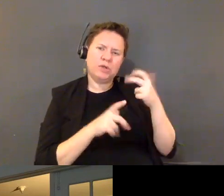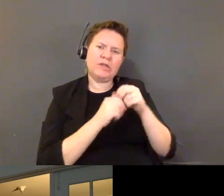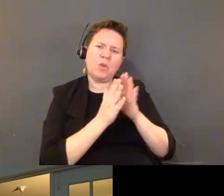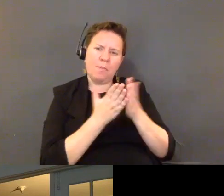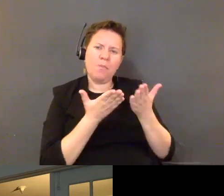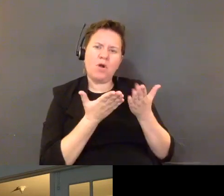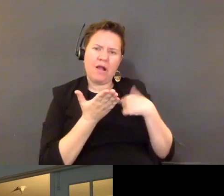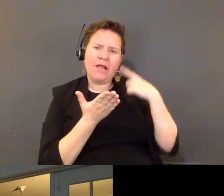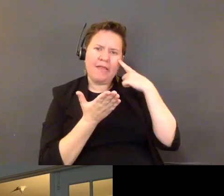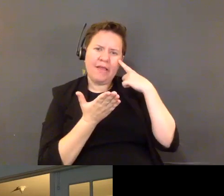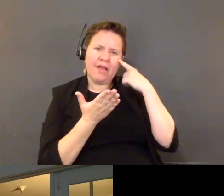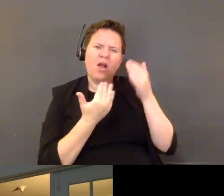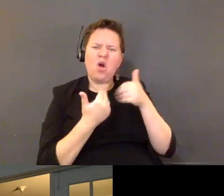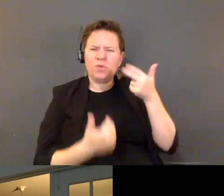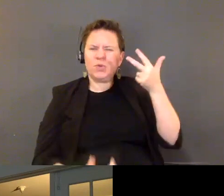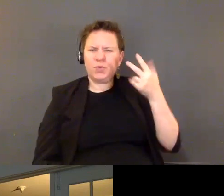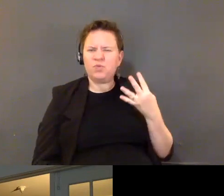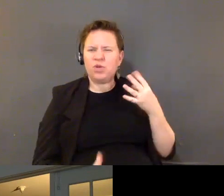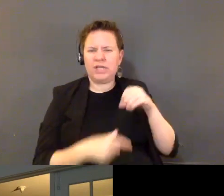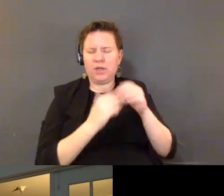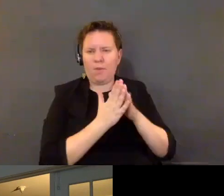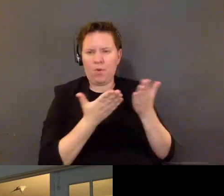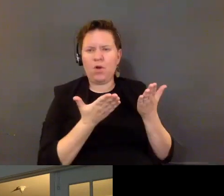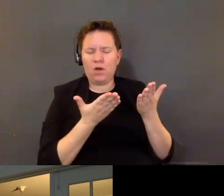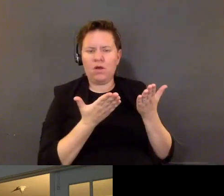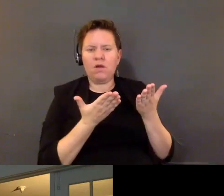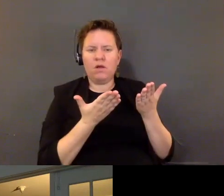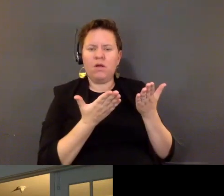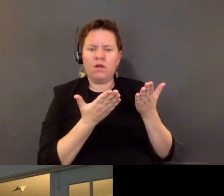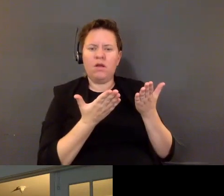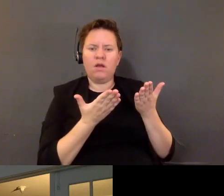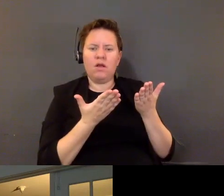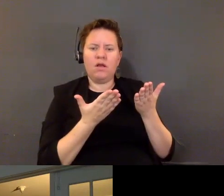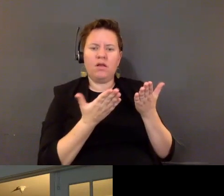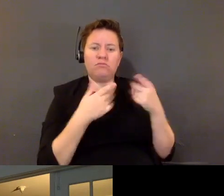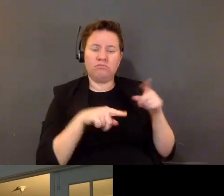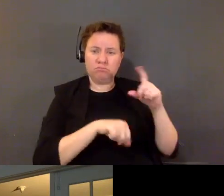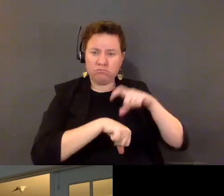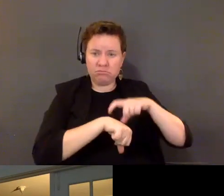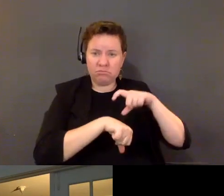almost three-quarters so thank you yeah and so by that time of course the reader